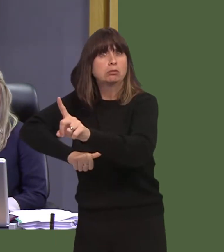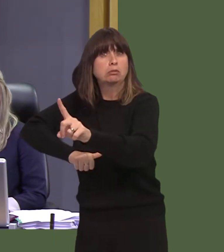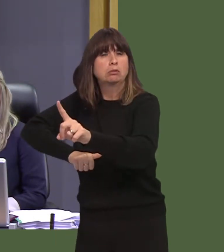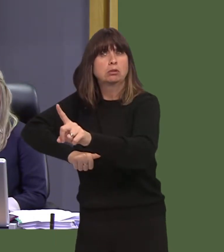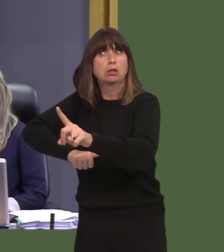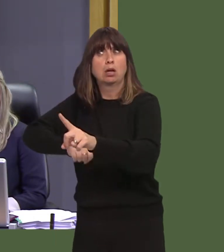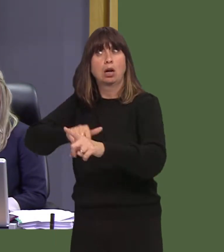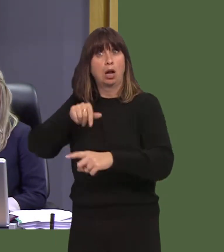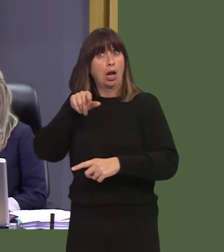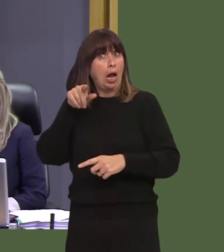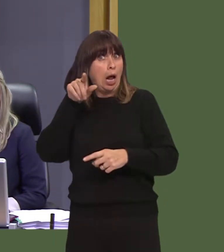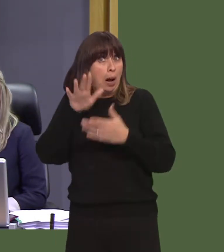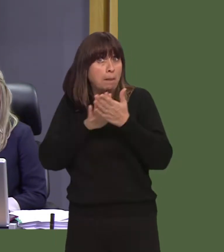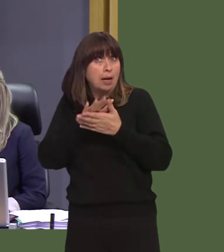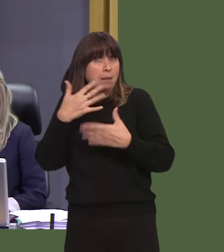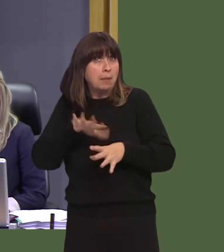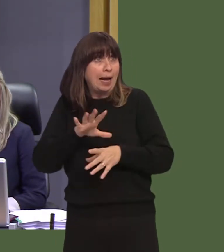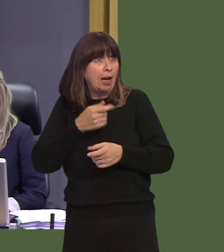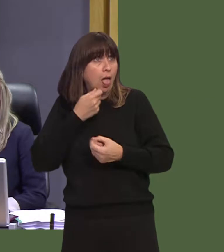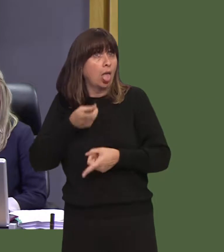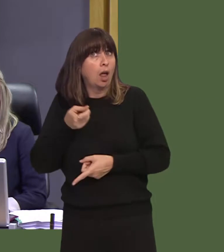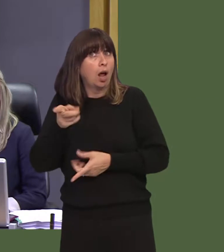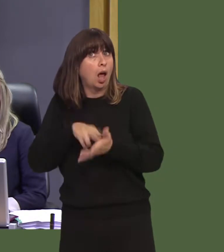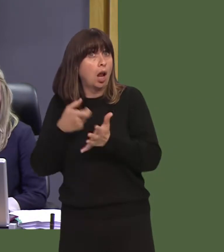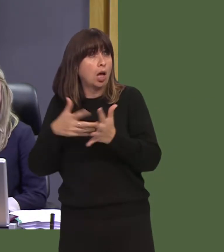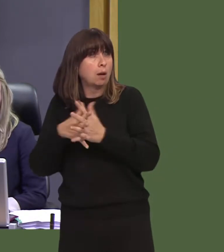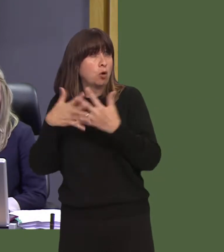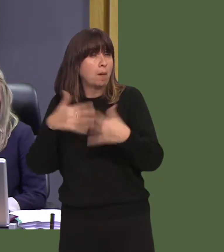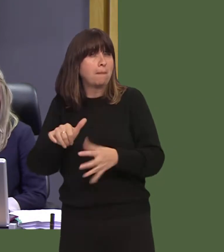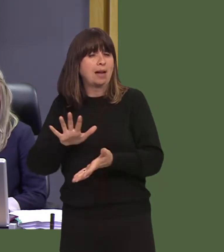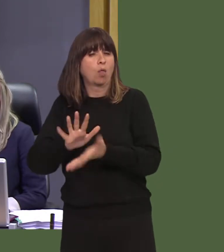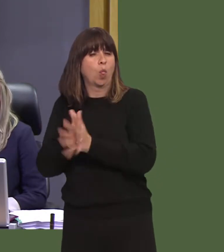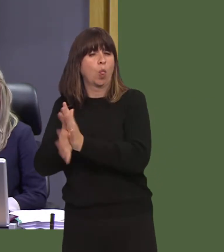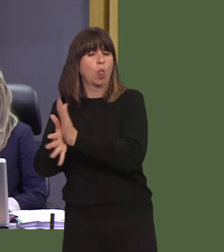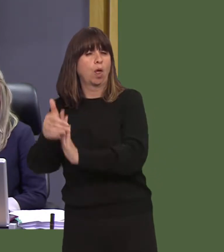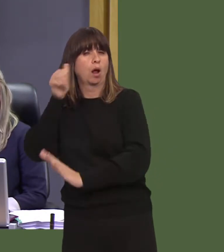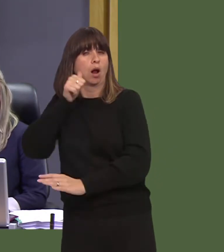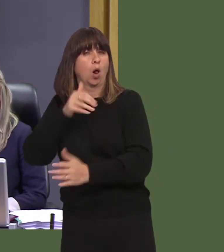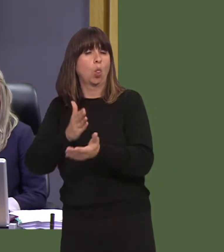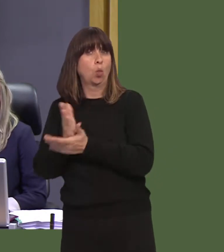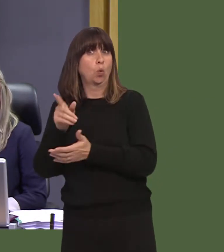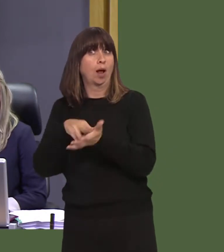body is alleging dishonesty and deliberate malpractice by a public authority.